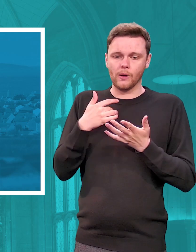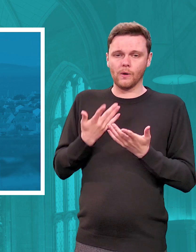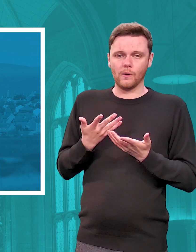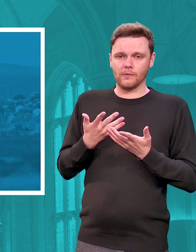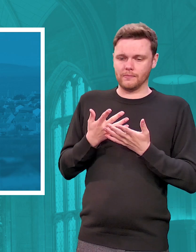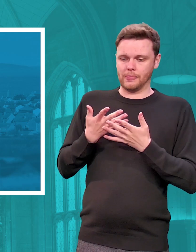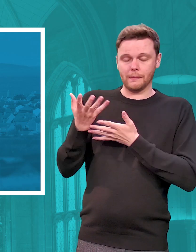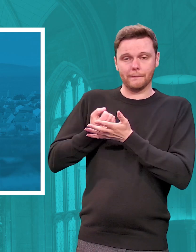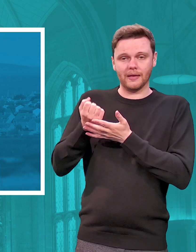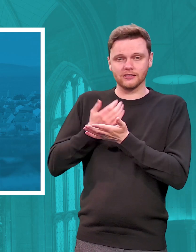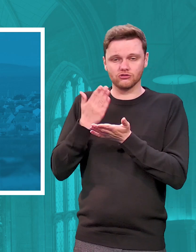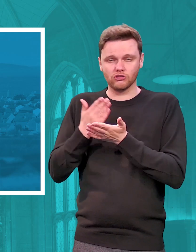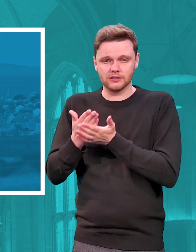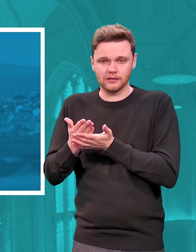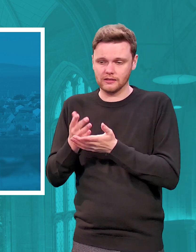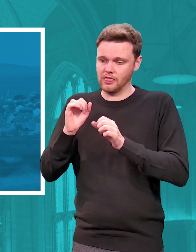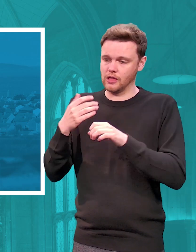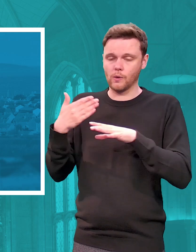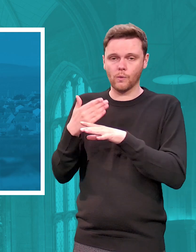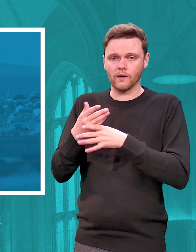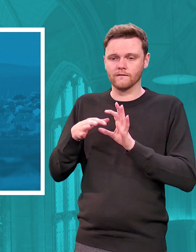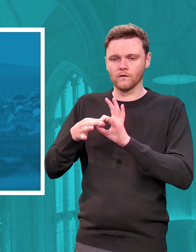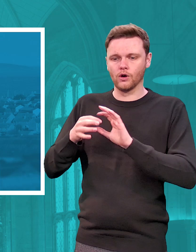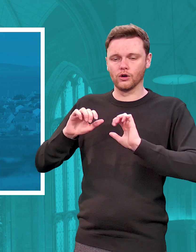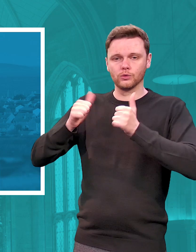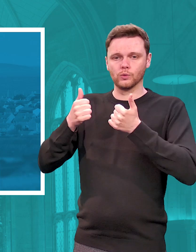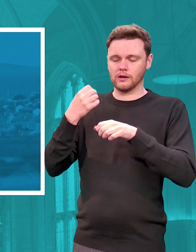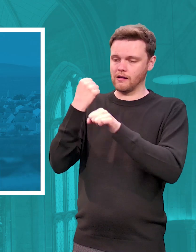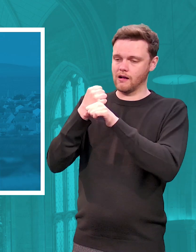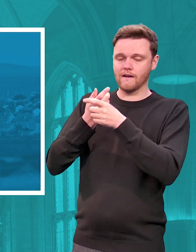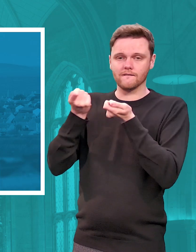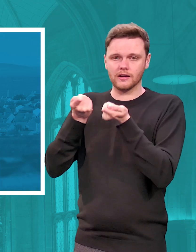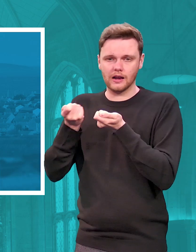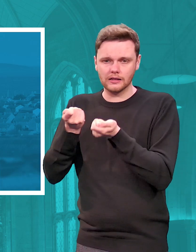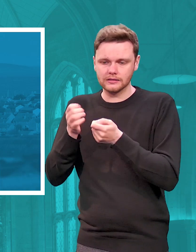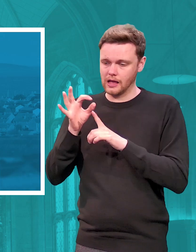have been doing on good governance, improvement projects and cost effective management.